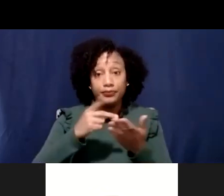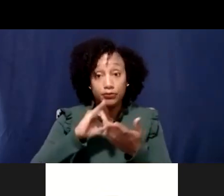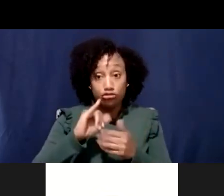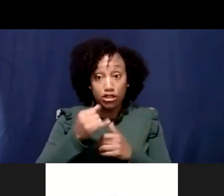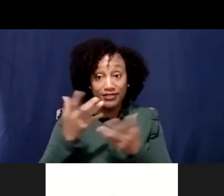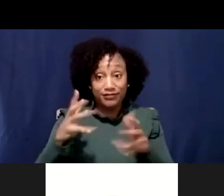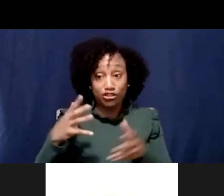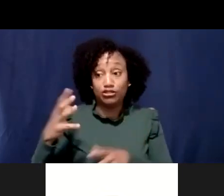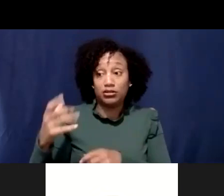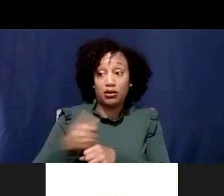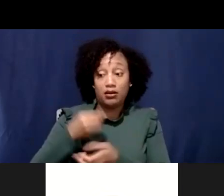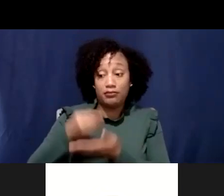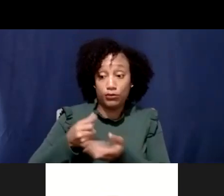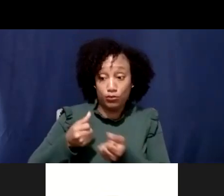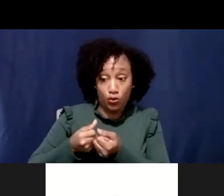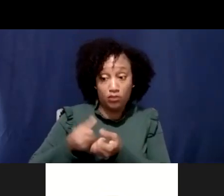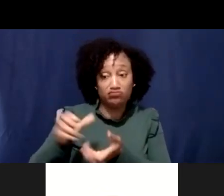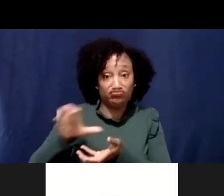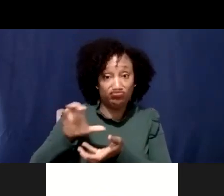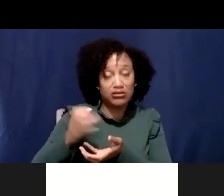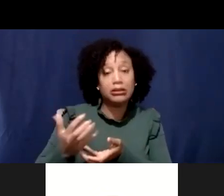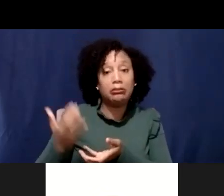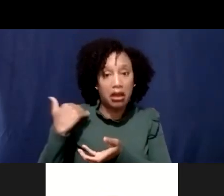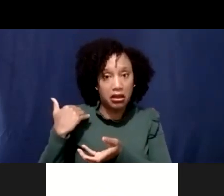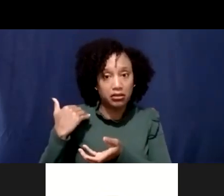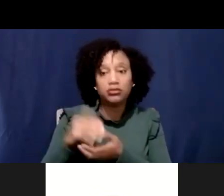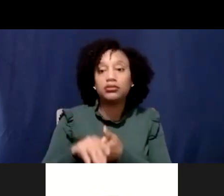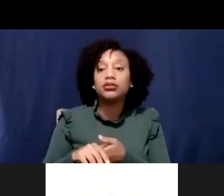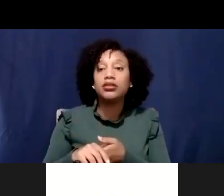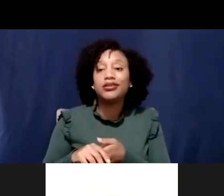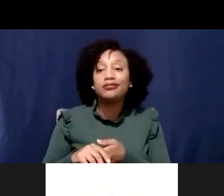in the past from an organizational grant